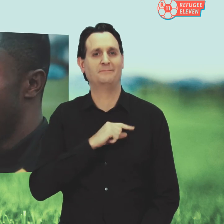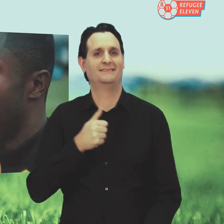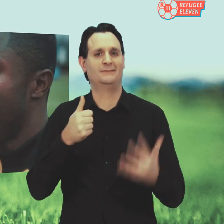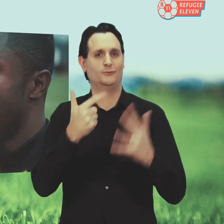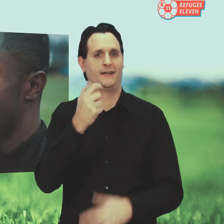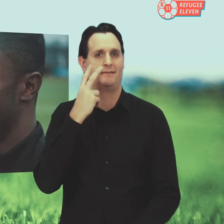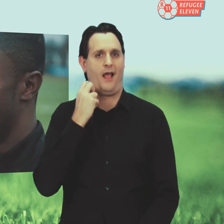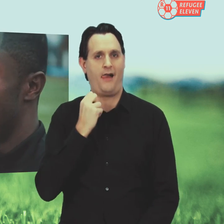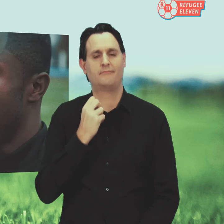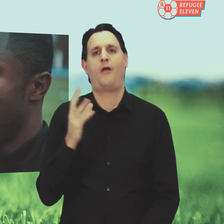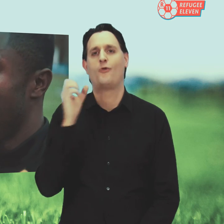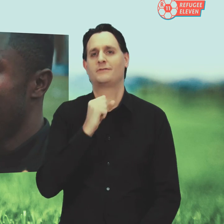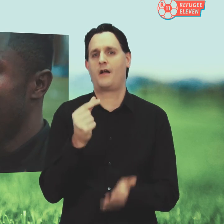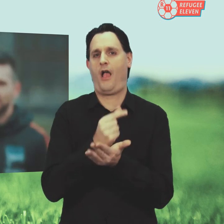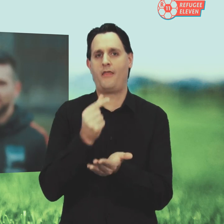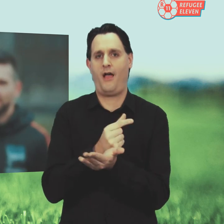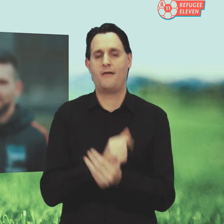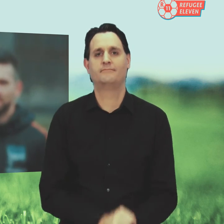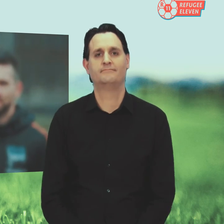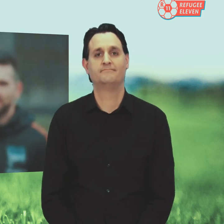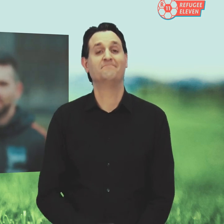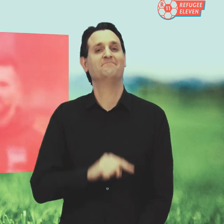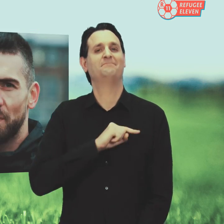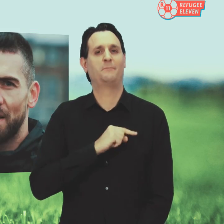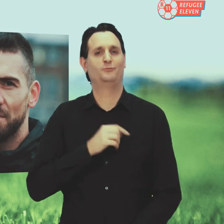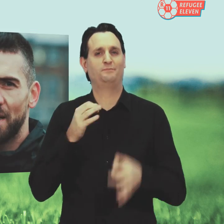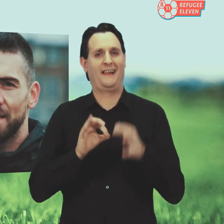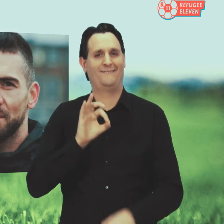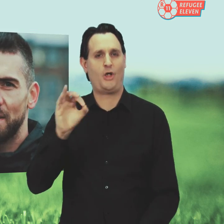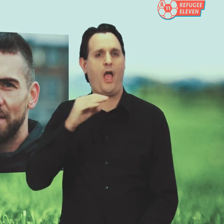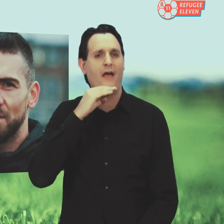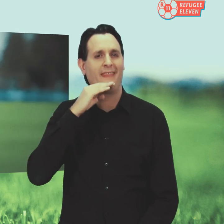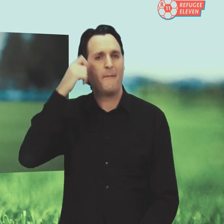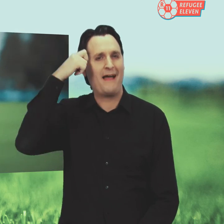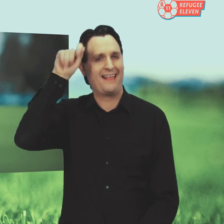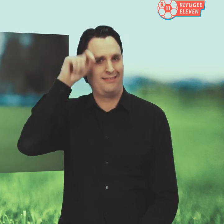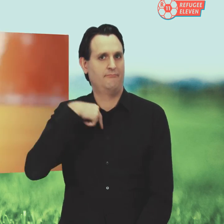I'm 26 years old. I come from Ghana. I'm the captain of Hertha Berlin.